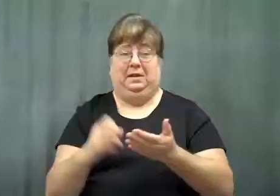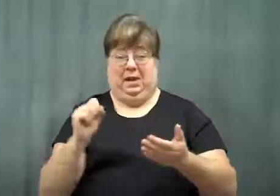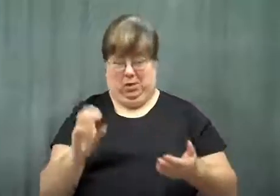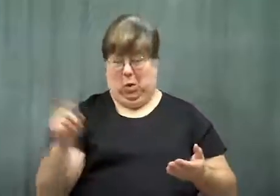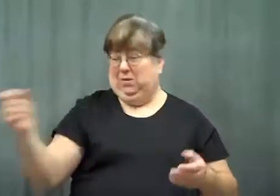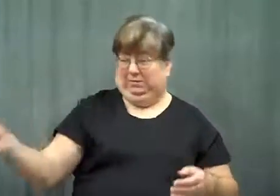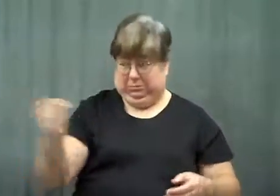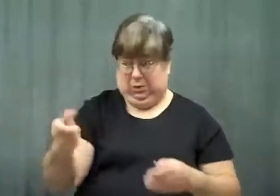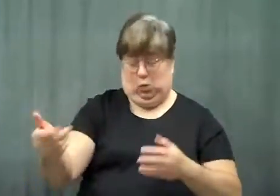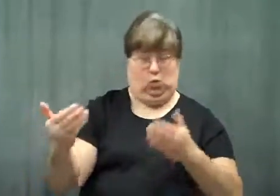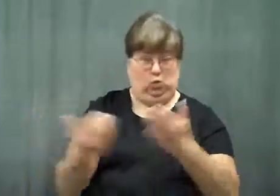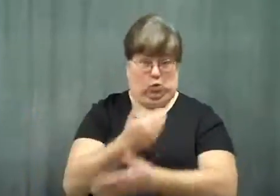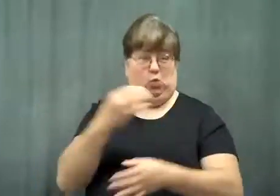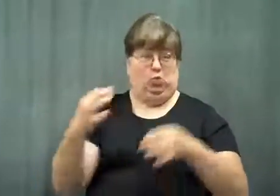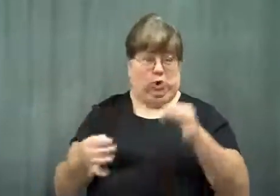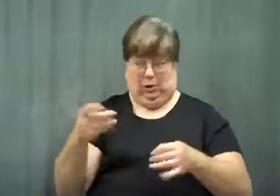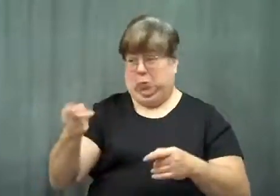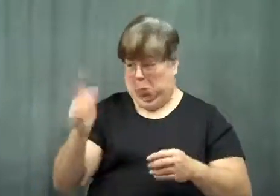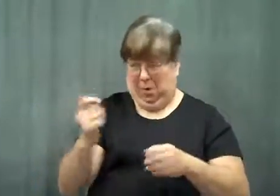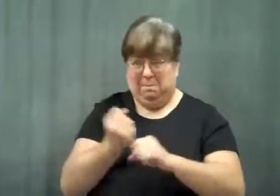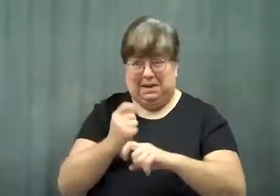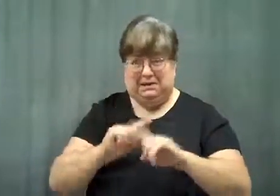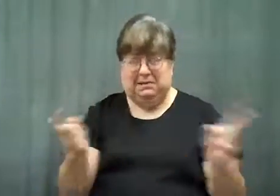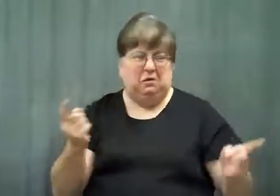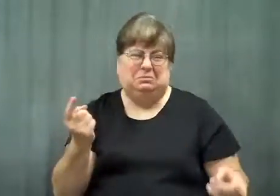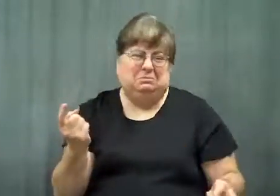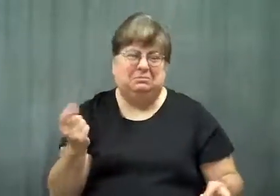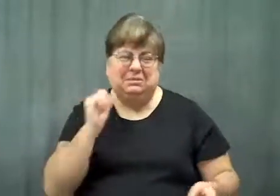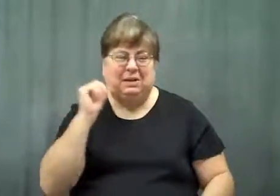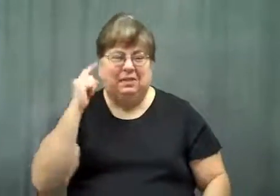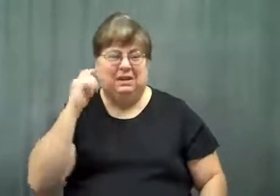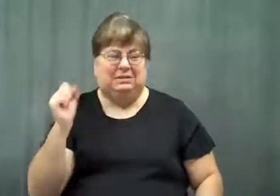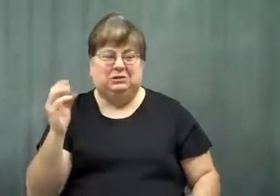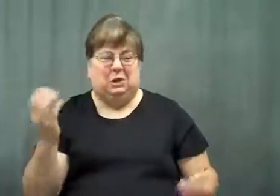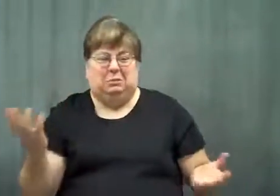It's not thought that Kagan will make much of a difference in that aspect.